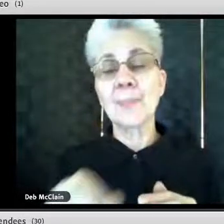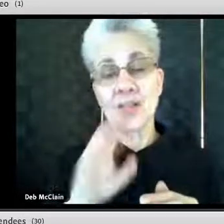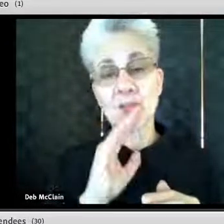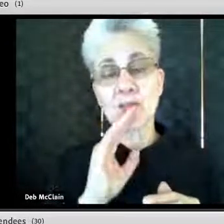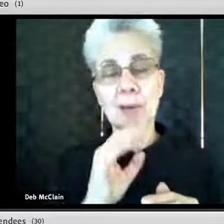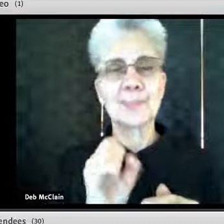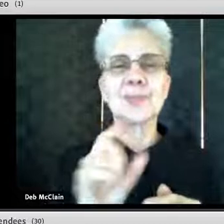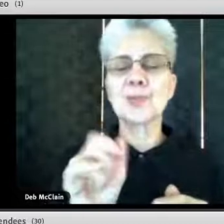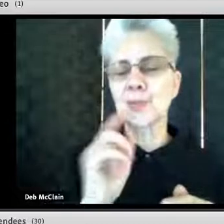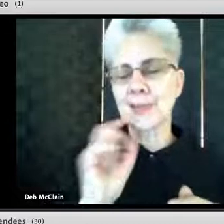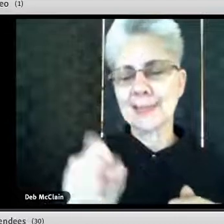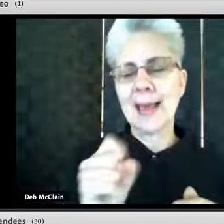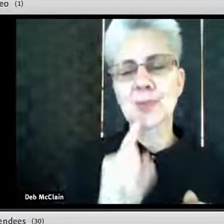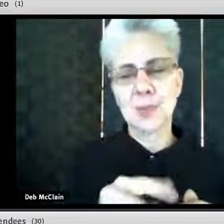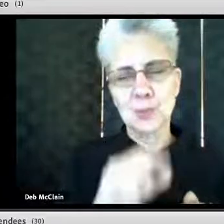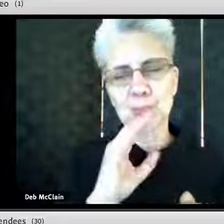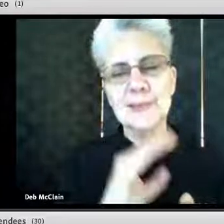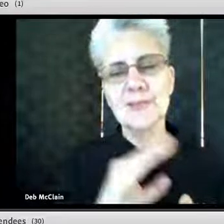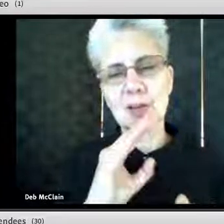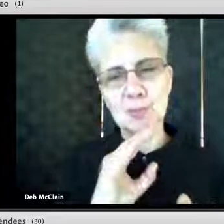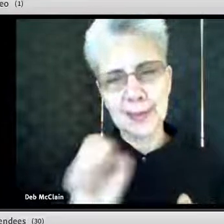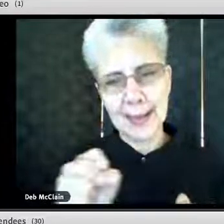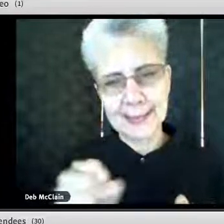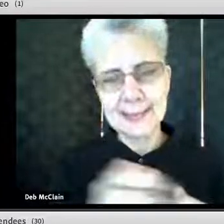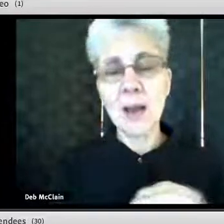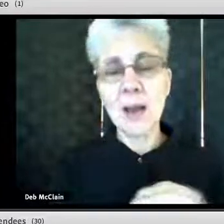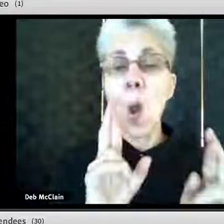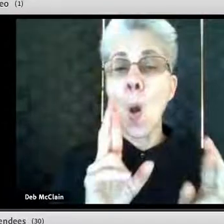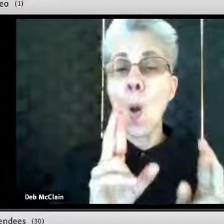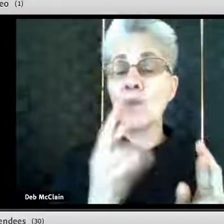Susan, yes, that is frustrating, and hopefully eventually...